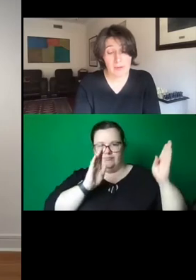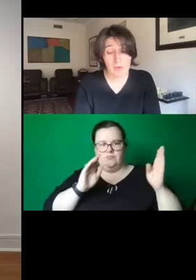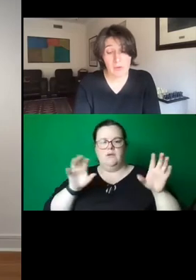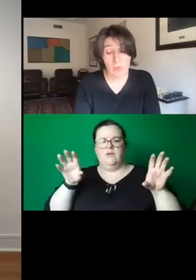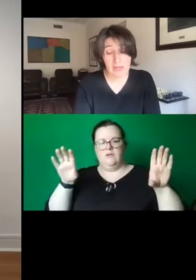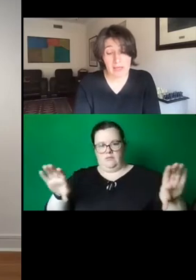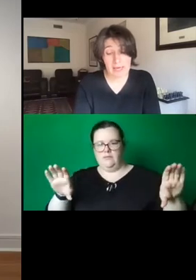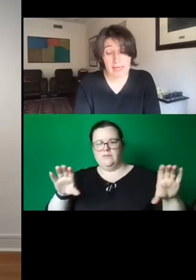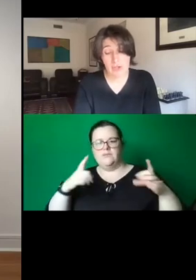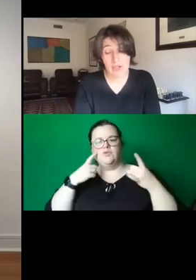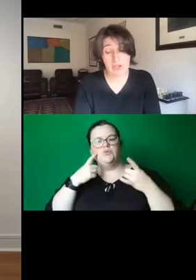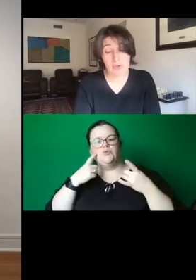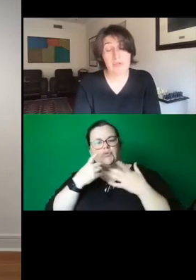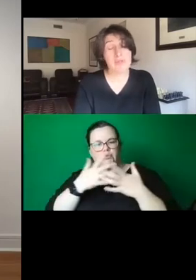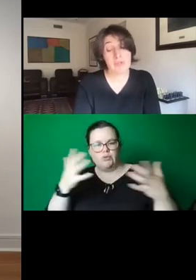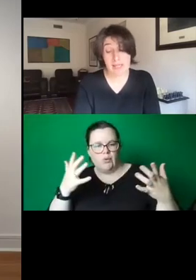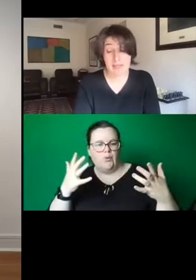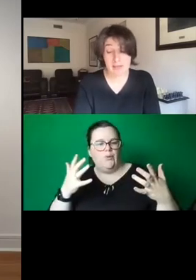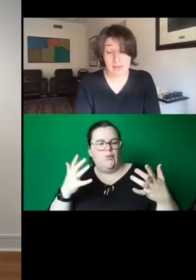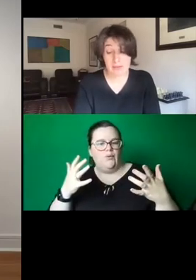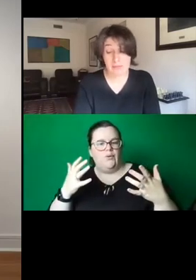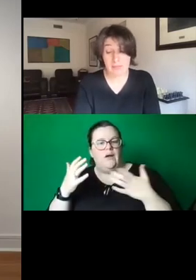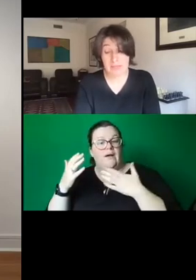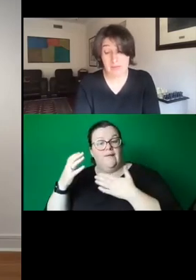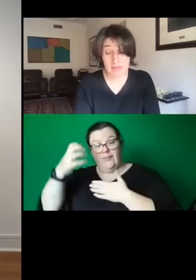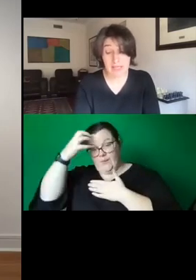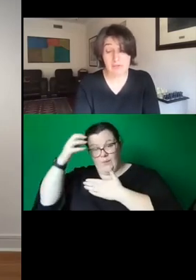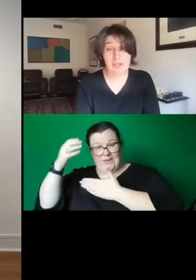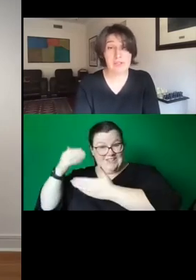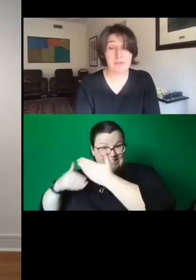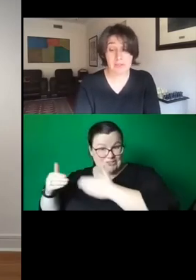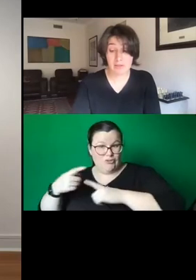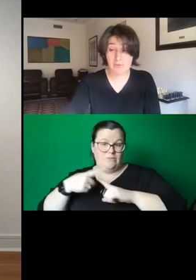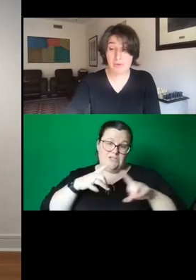who were actually closely related but held very different futures